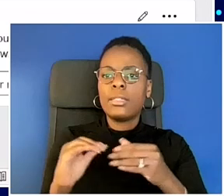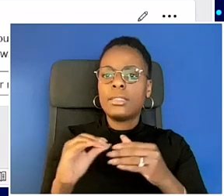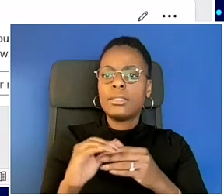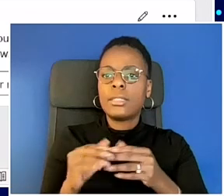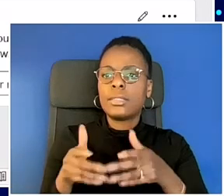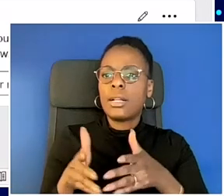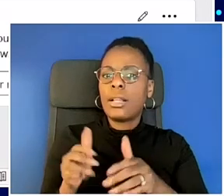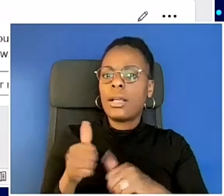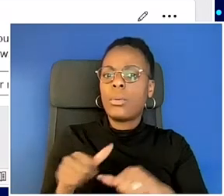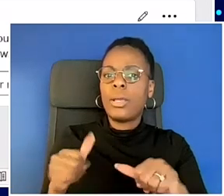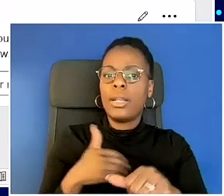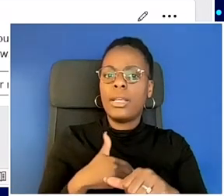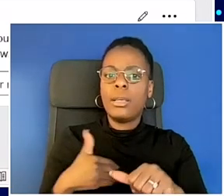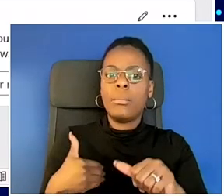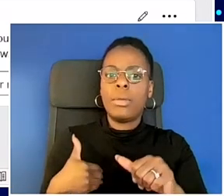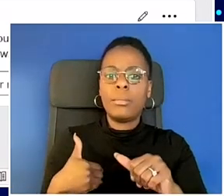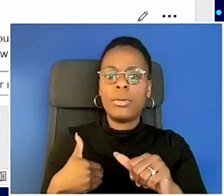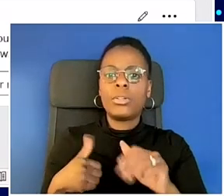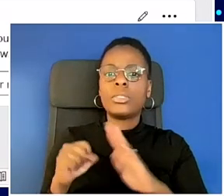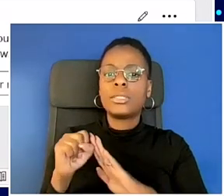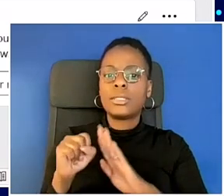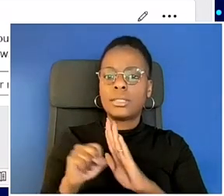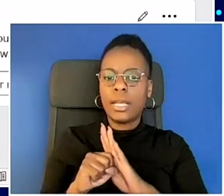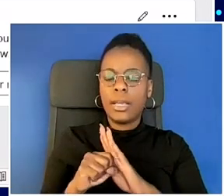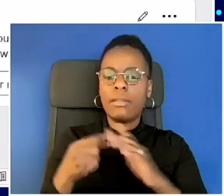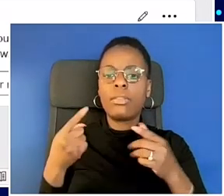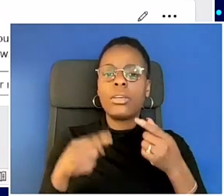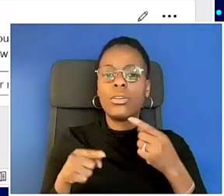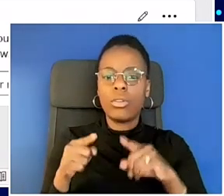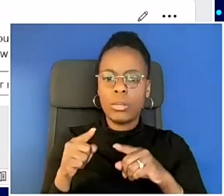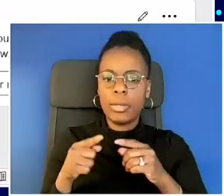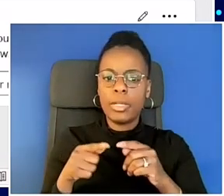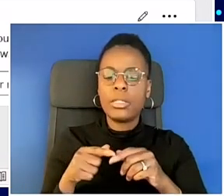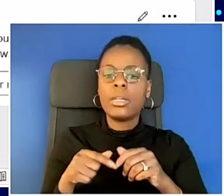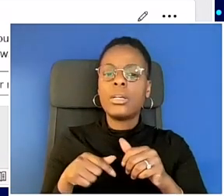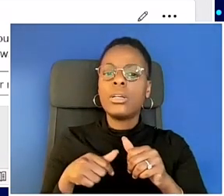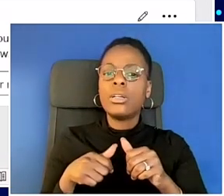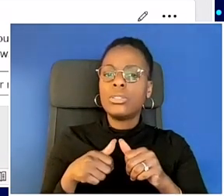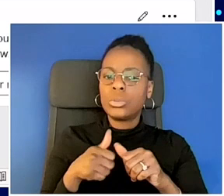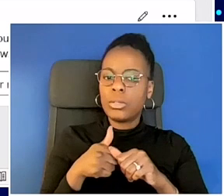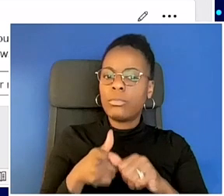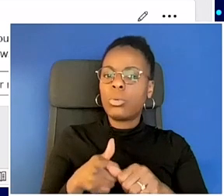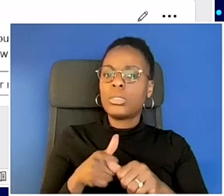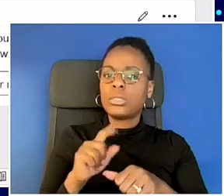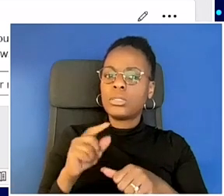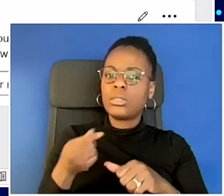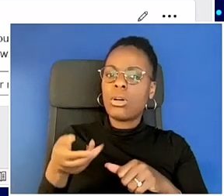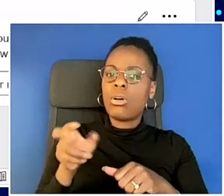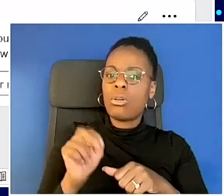state of the- member state of the agreement to enforce its own applicable general purpose state laws and regulations